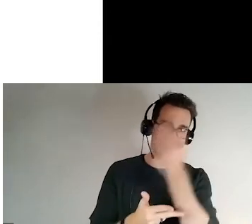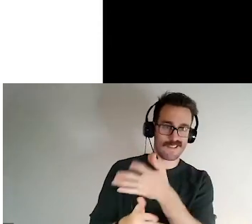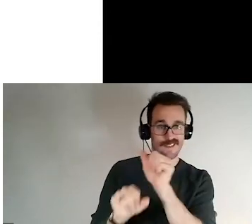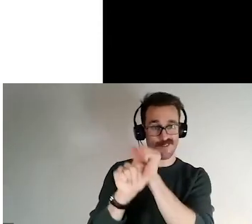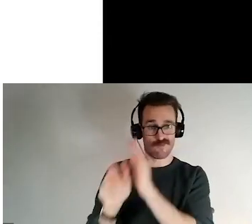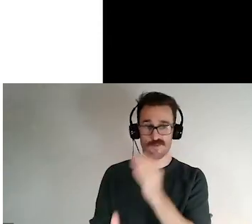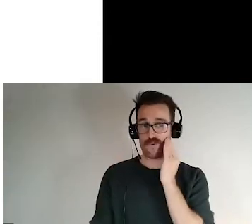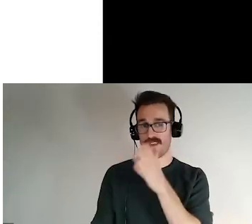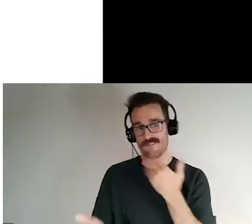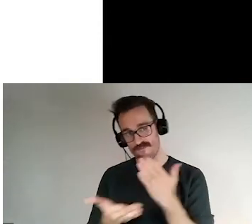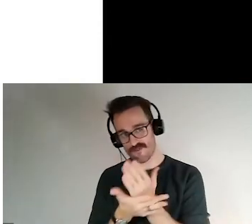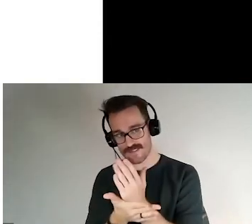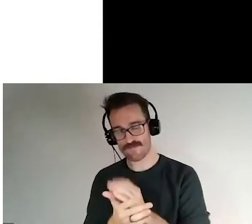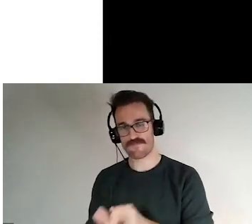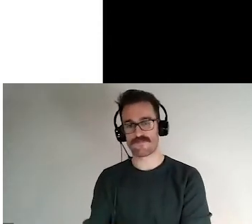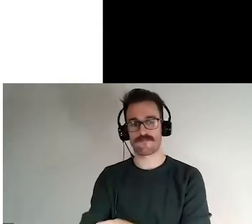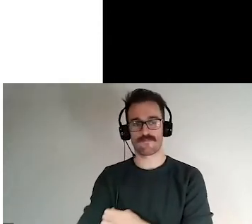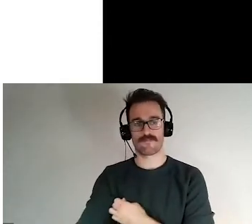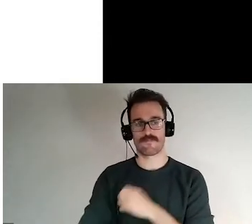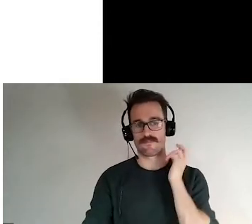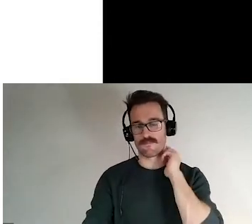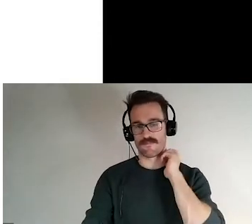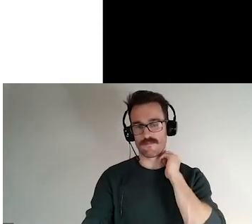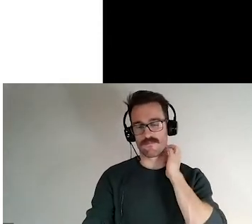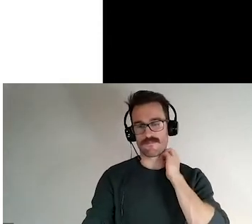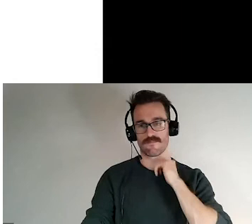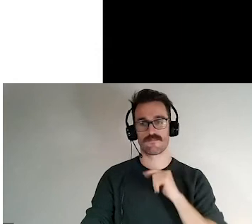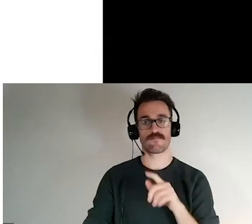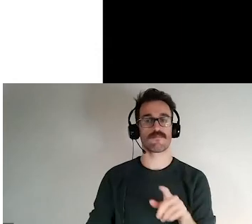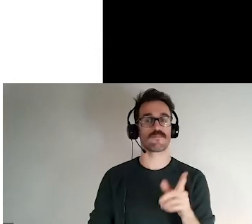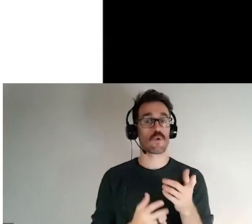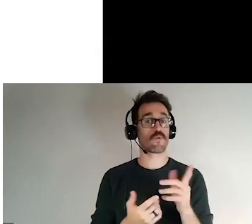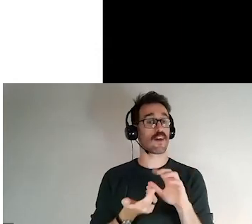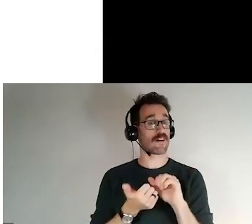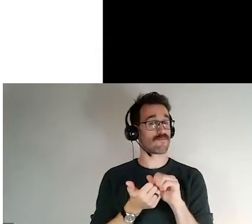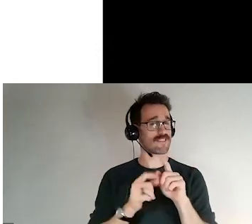Arthritis Society and Arthritis and Work Resources include multi-format resources for both employees